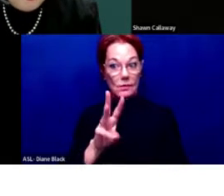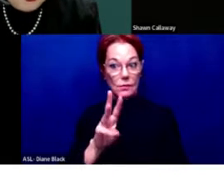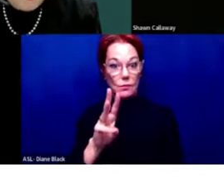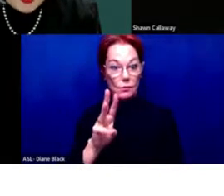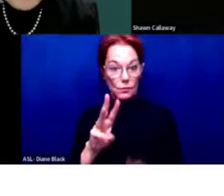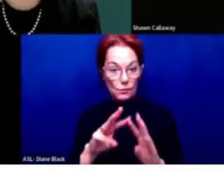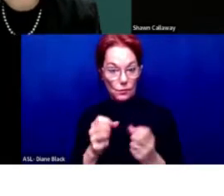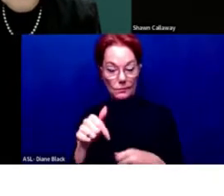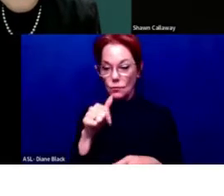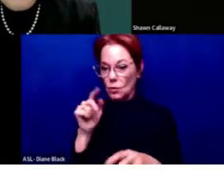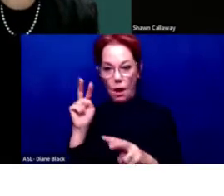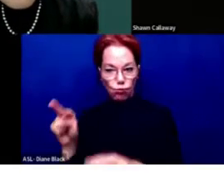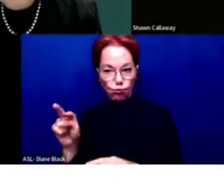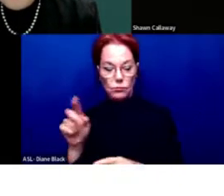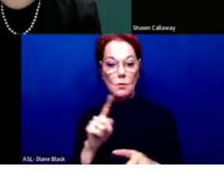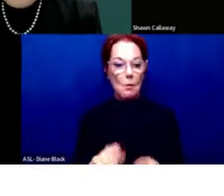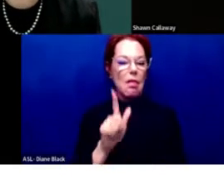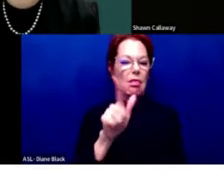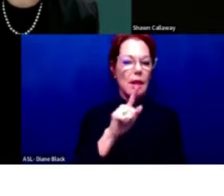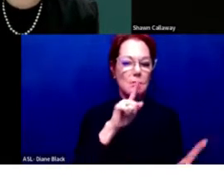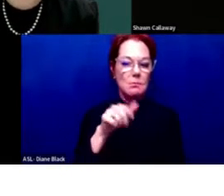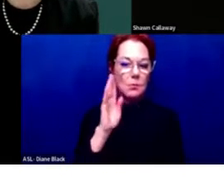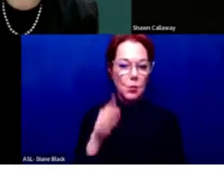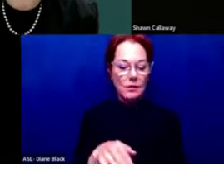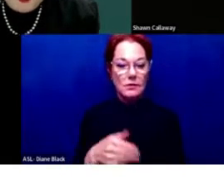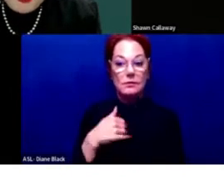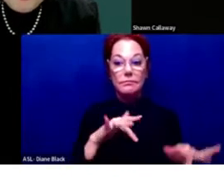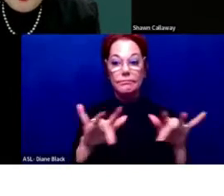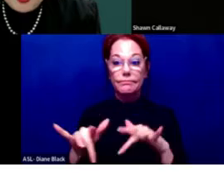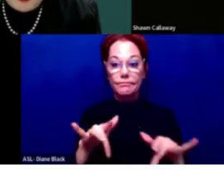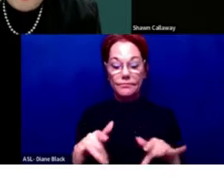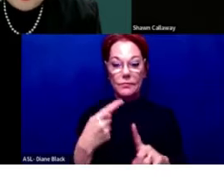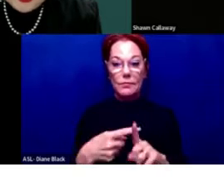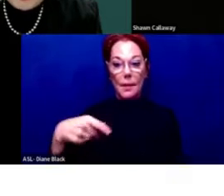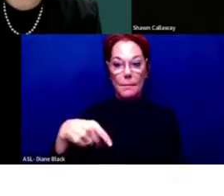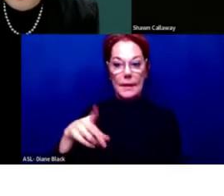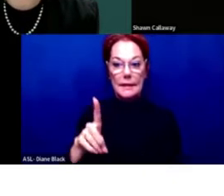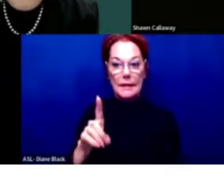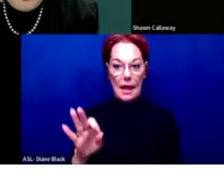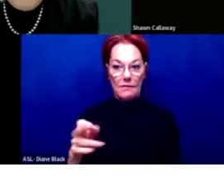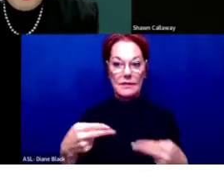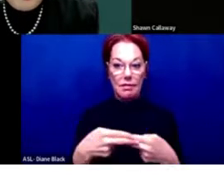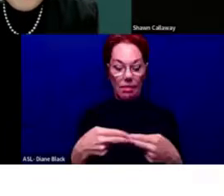soon as possible. A recording including a PDF, PDF version of the slides will be available on